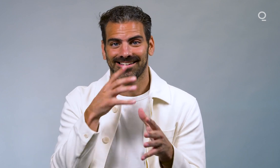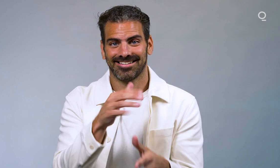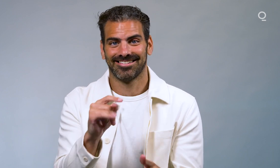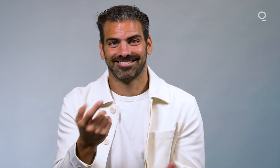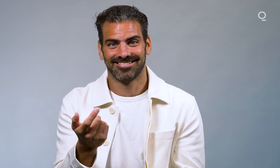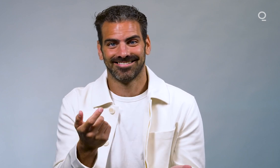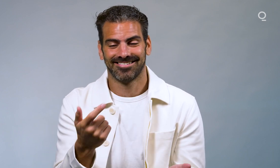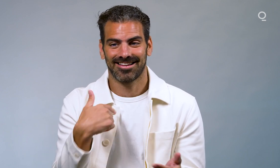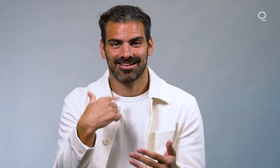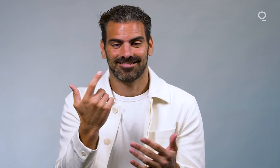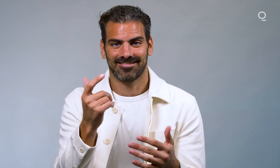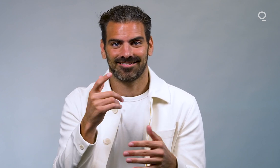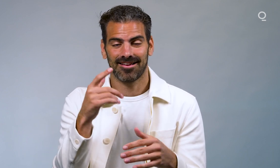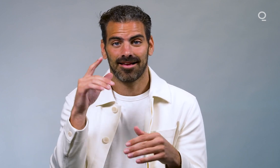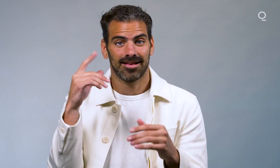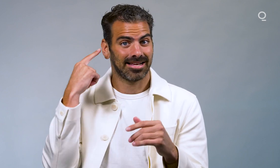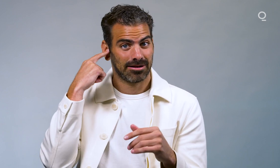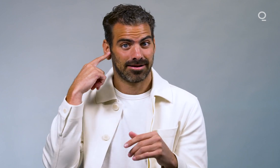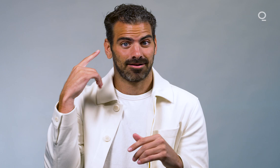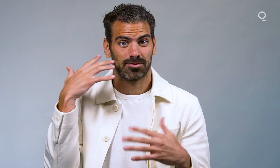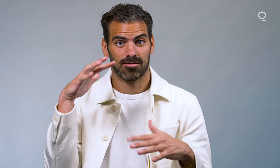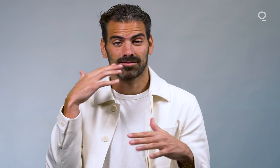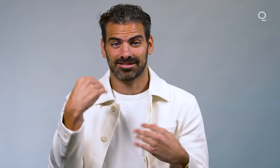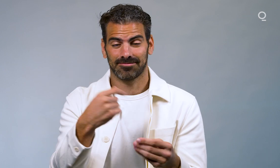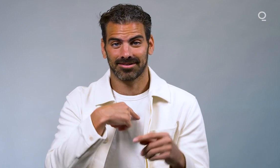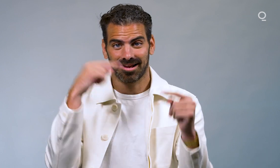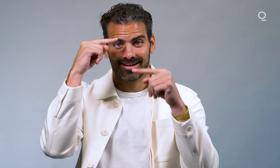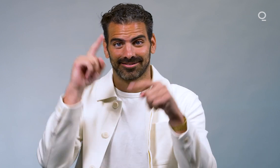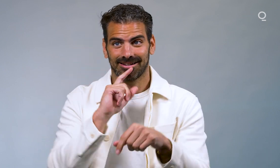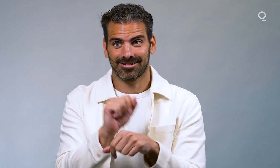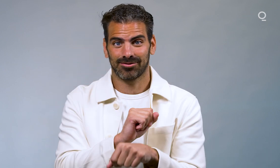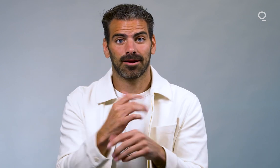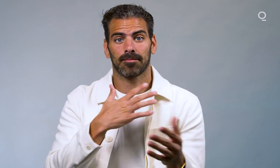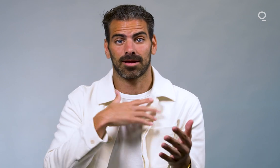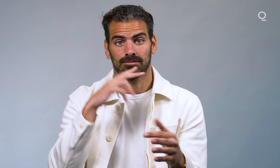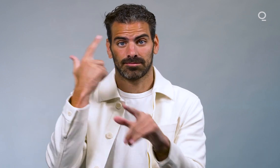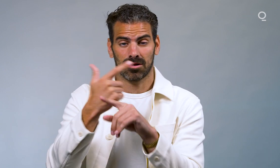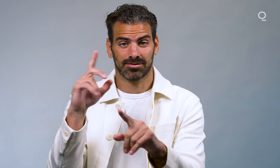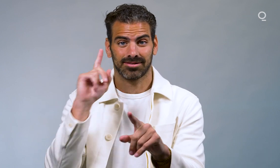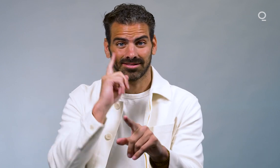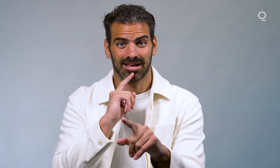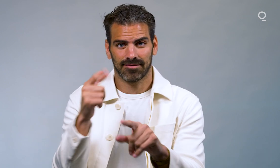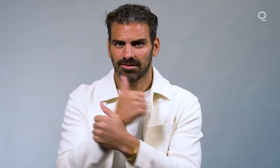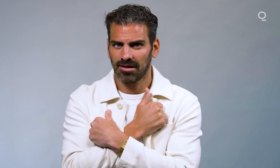But, I hated them not gonna lie. I absolutely loathed them. The sound used to gimme the worst headaches